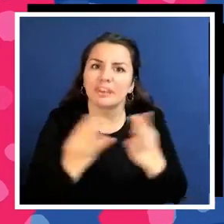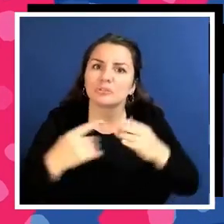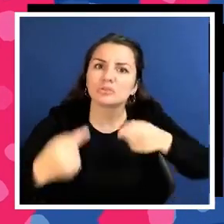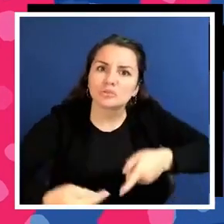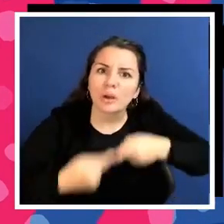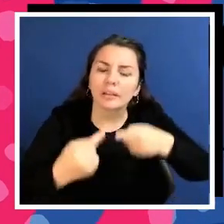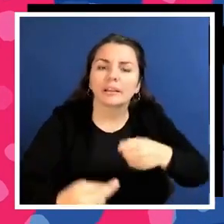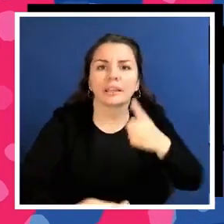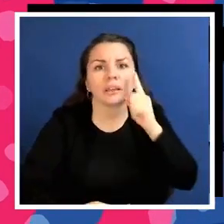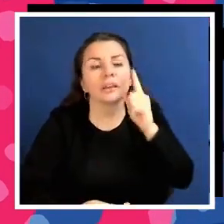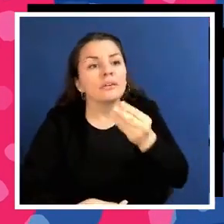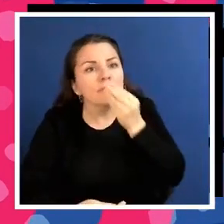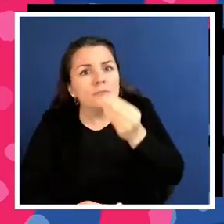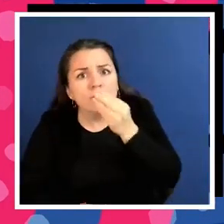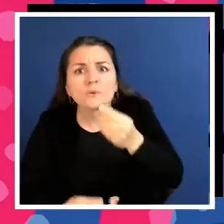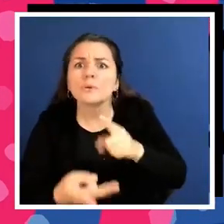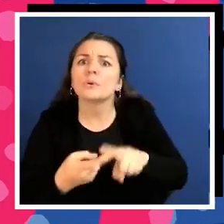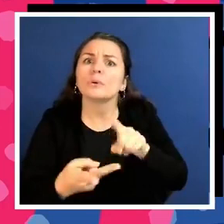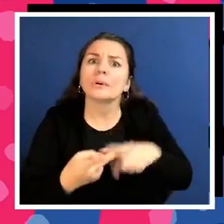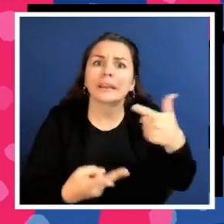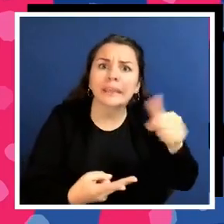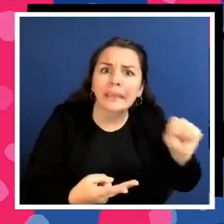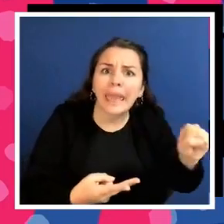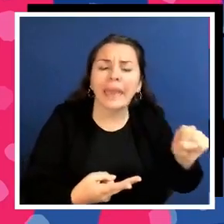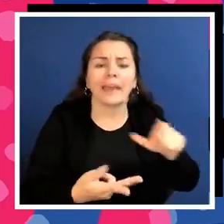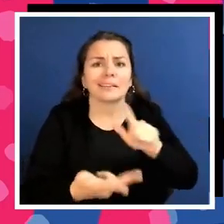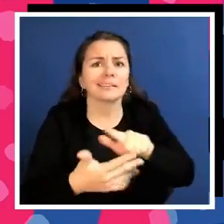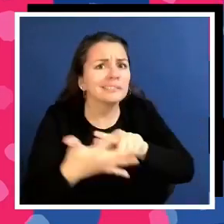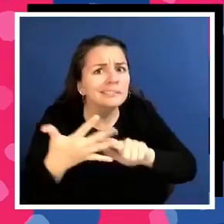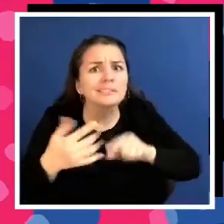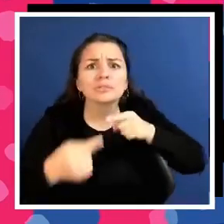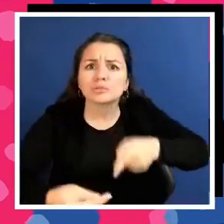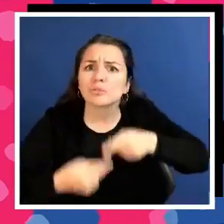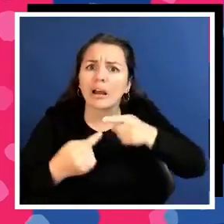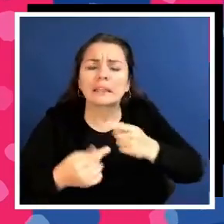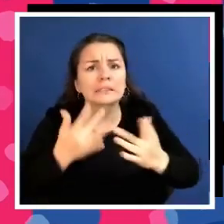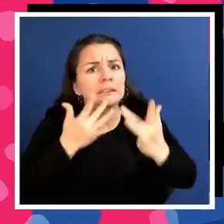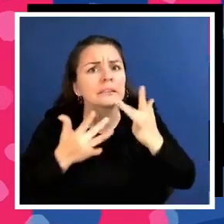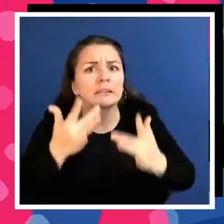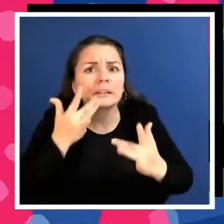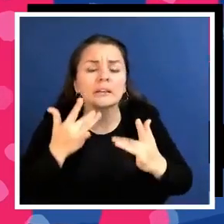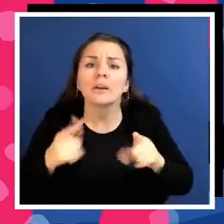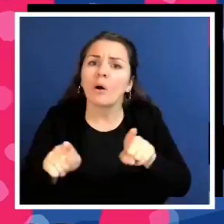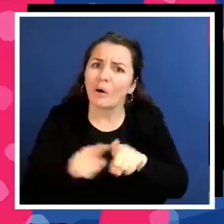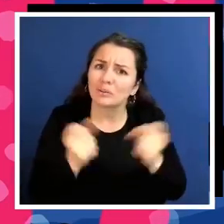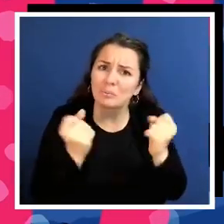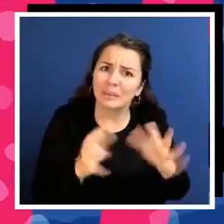AND DESPAIR. MANY FAMILIES ARE STRUGGLING TO